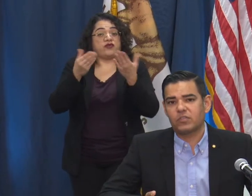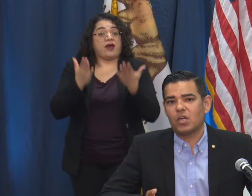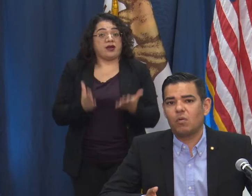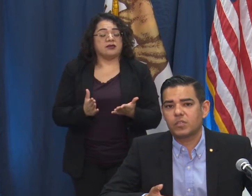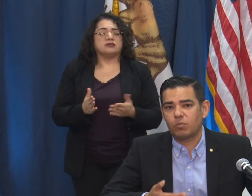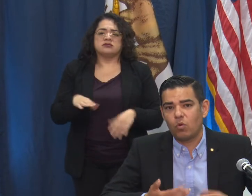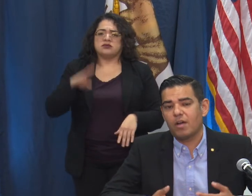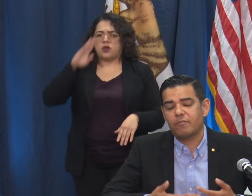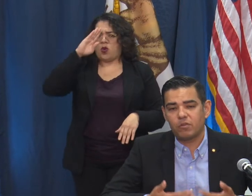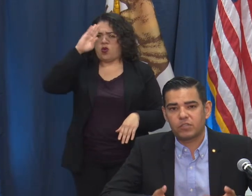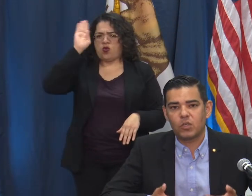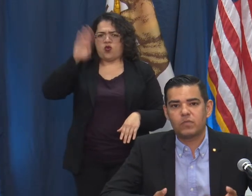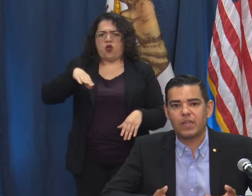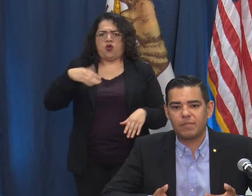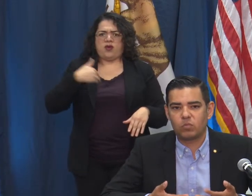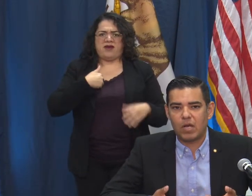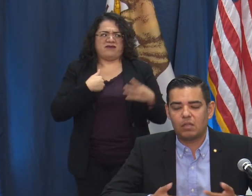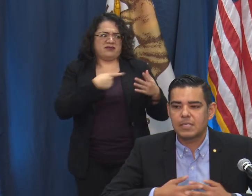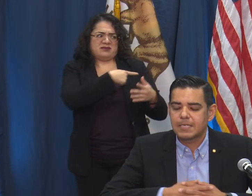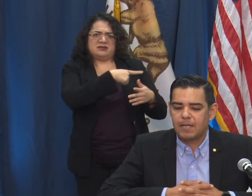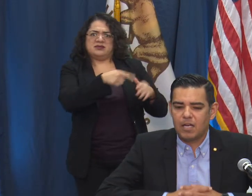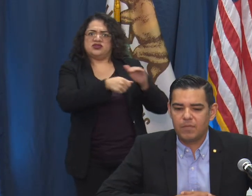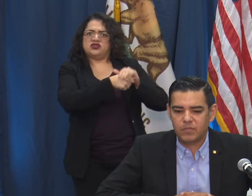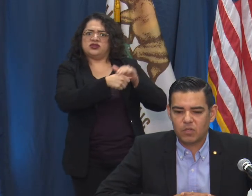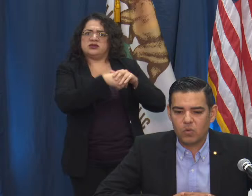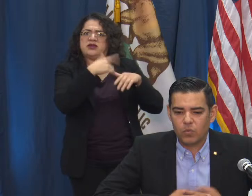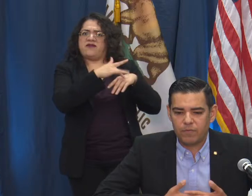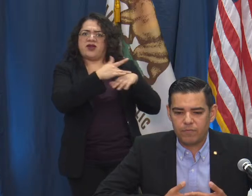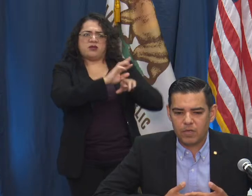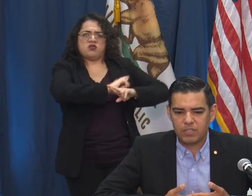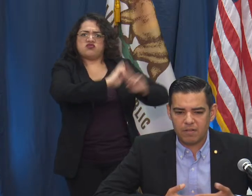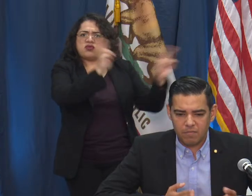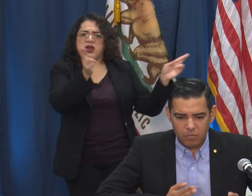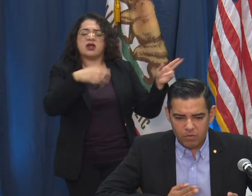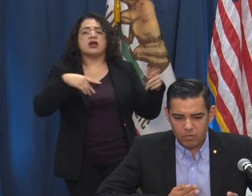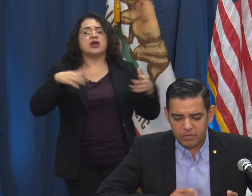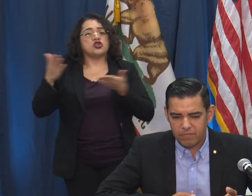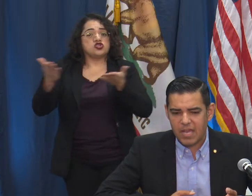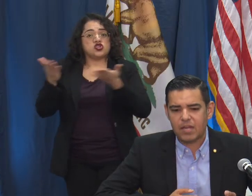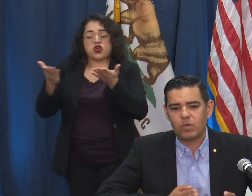know, and so we want folks to use them as well and so we've done that. We